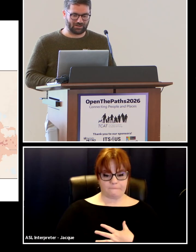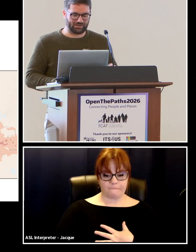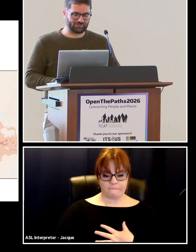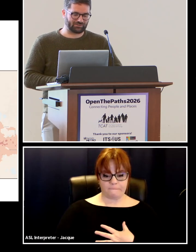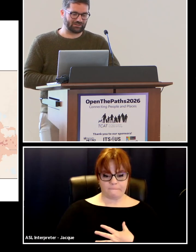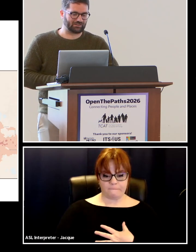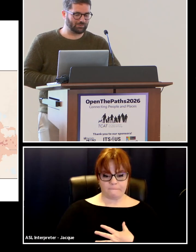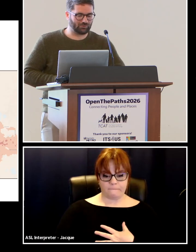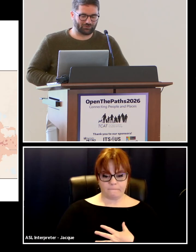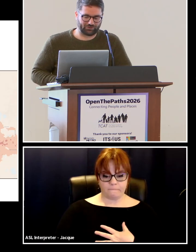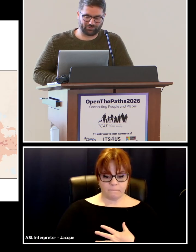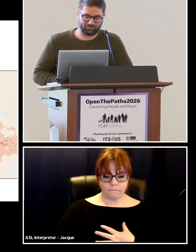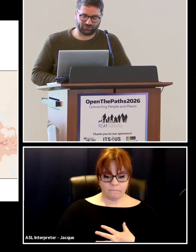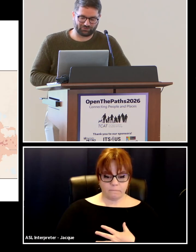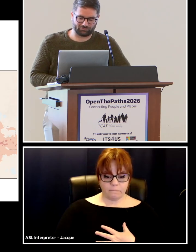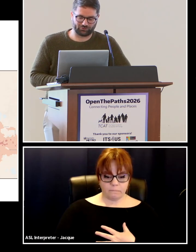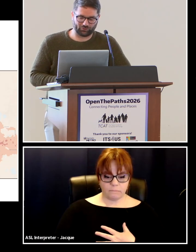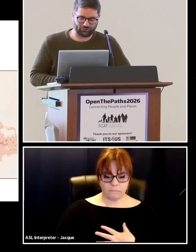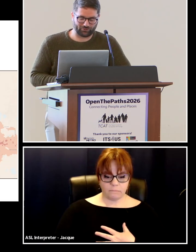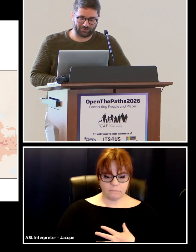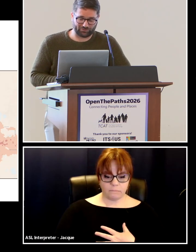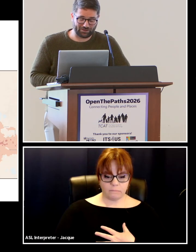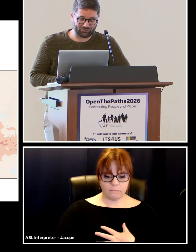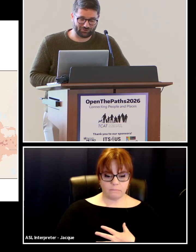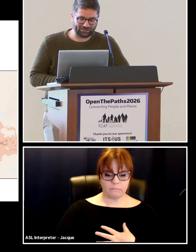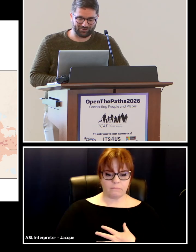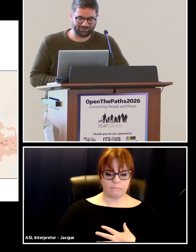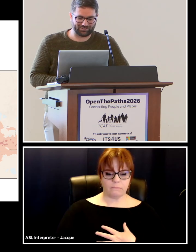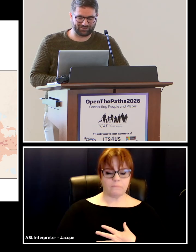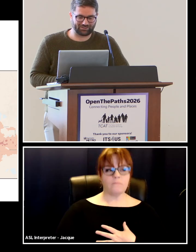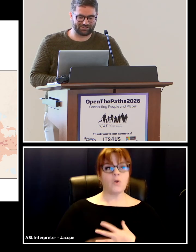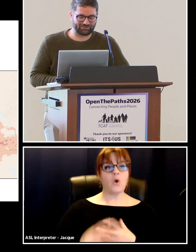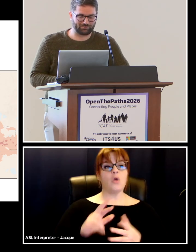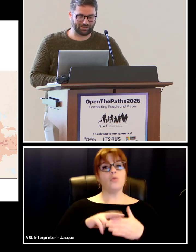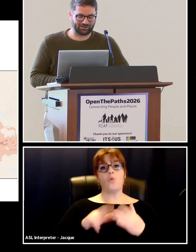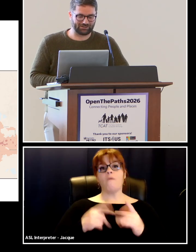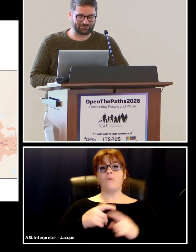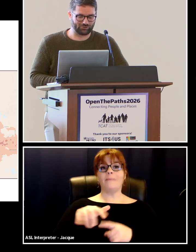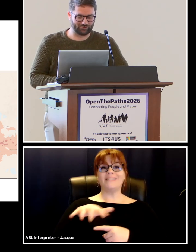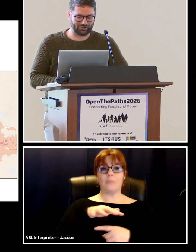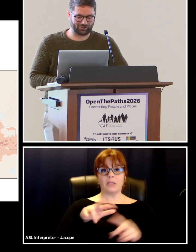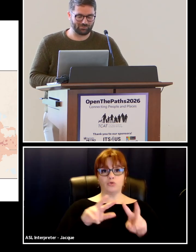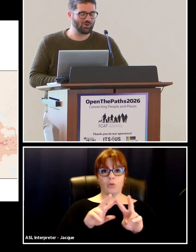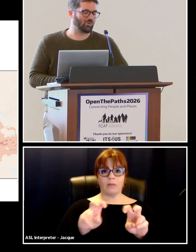Uh here's an example of some results from a spatial analysis that is comparing two of our